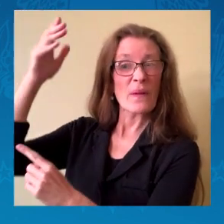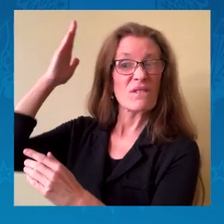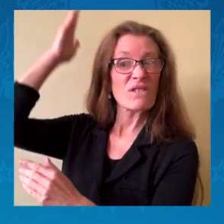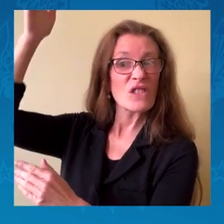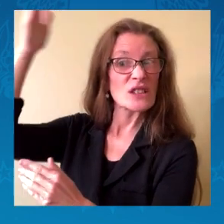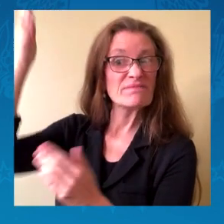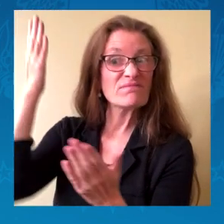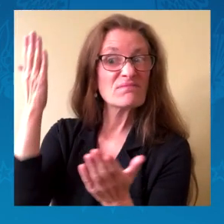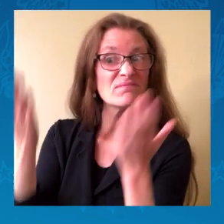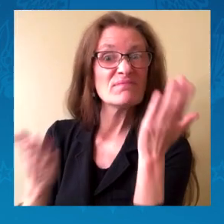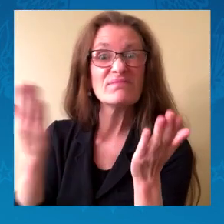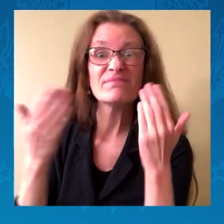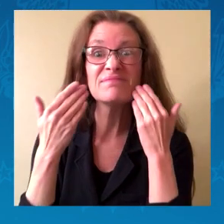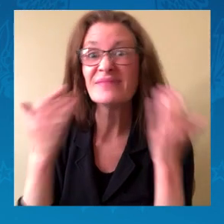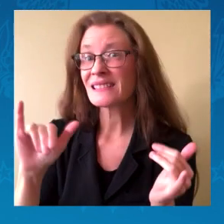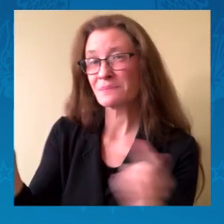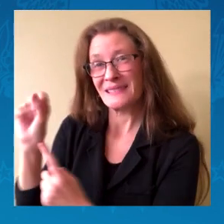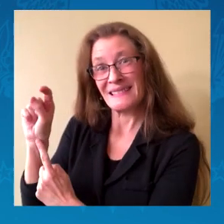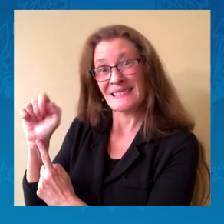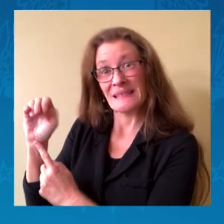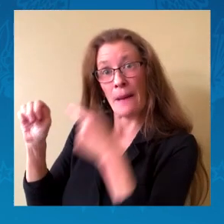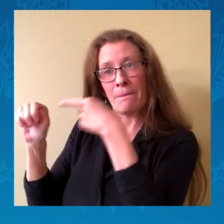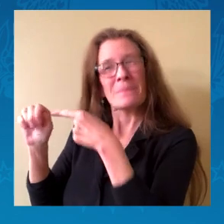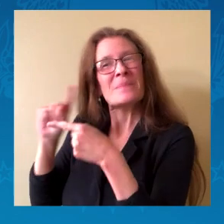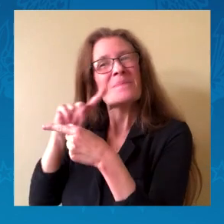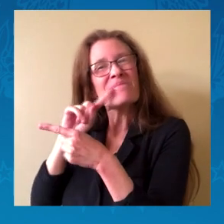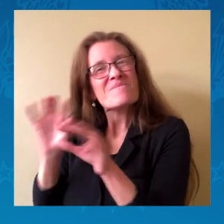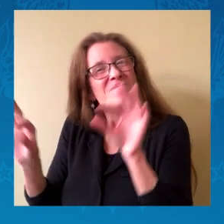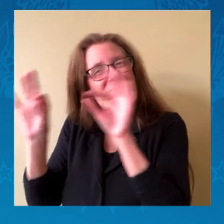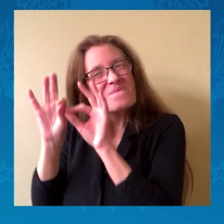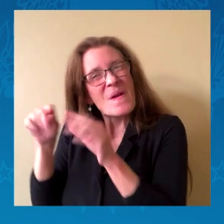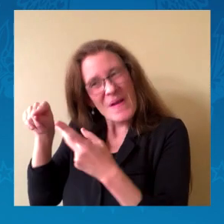Just look at the sparkle in the eyes of the kids